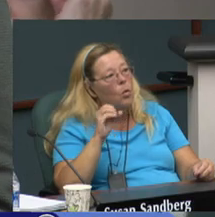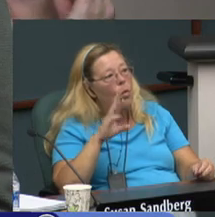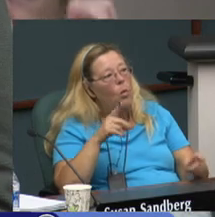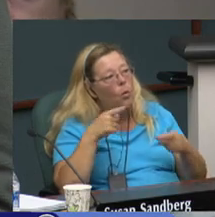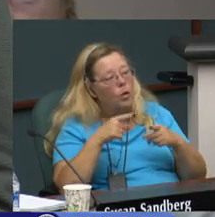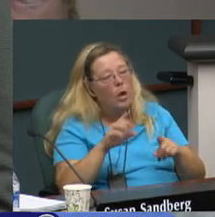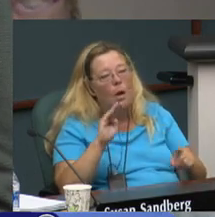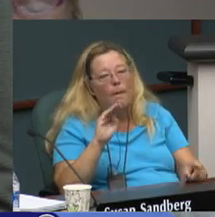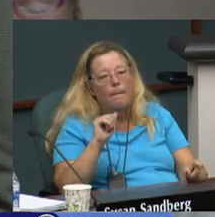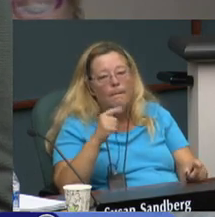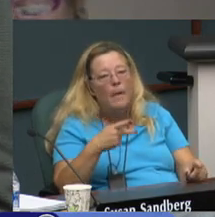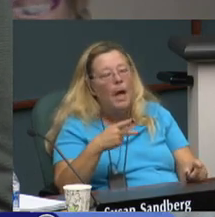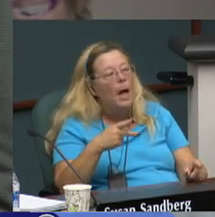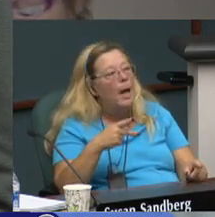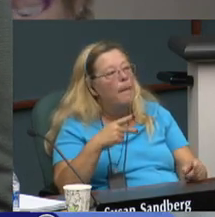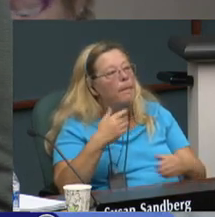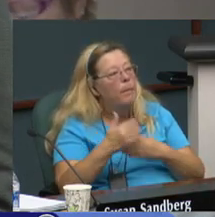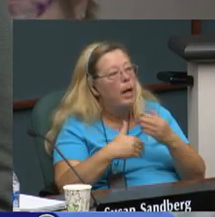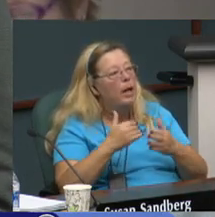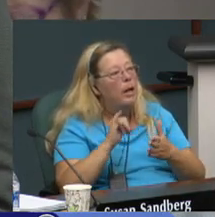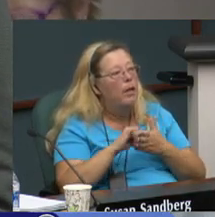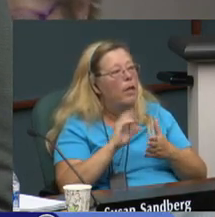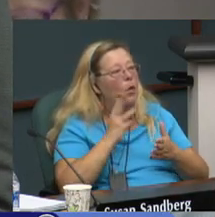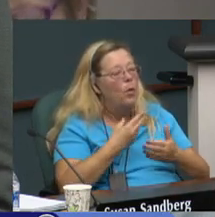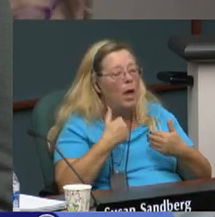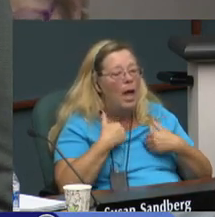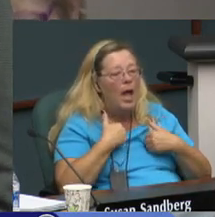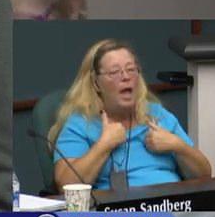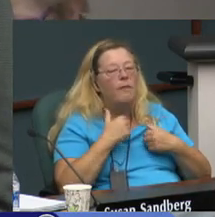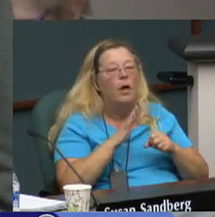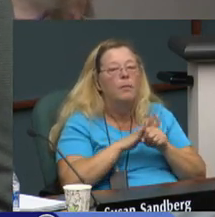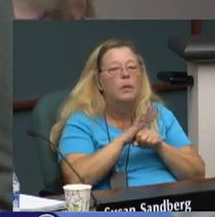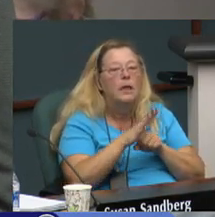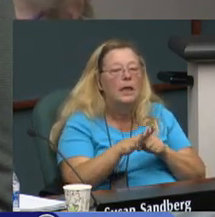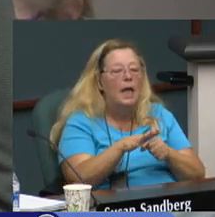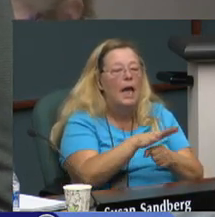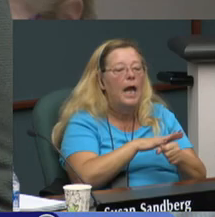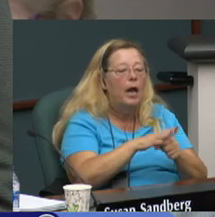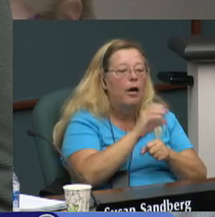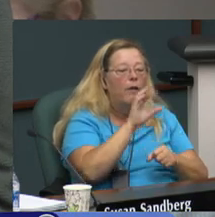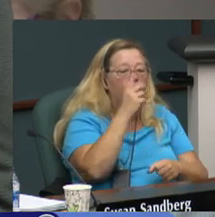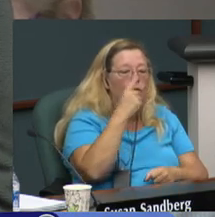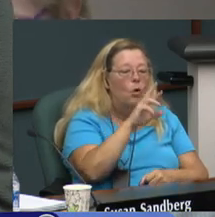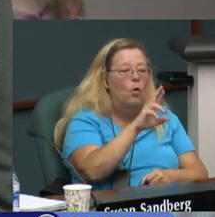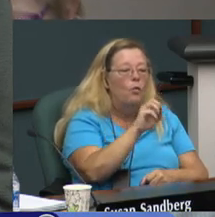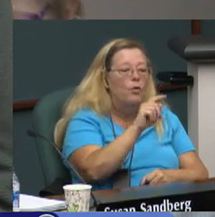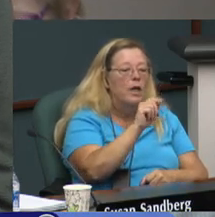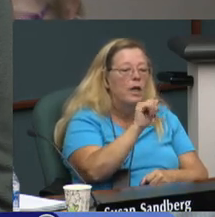process there we have vast areas of retail that look like the the trends are